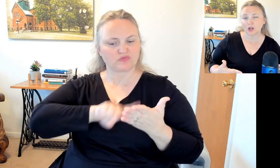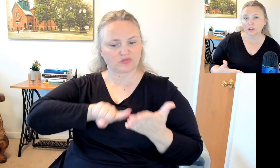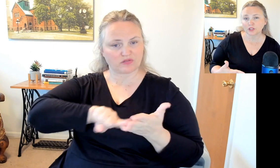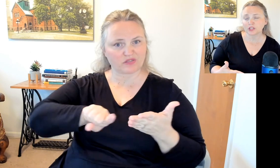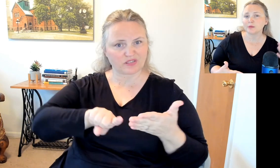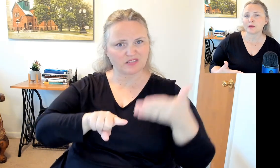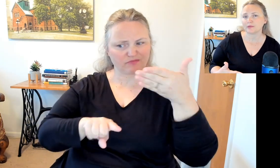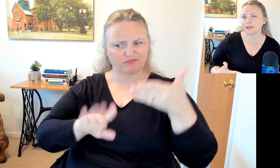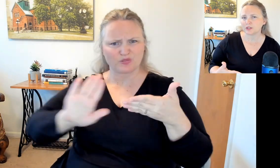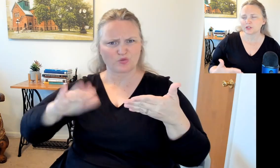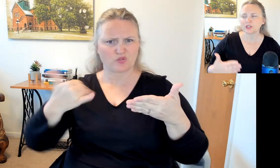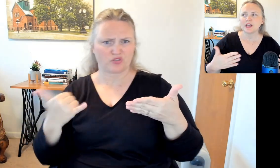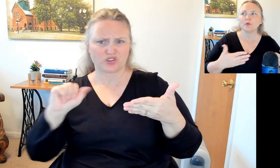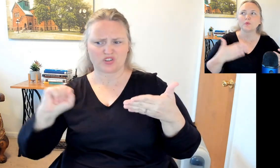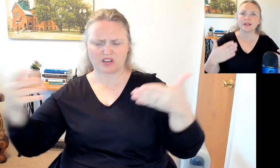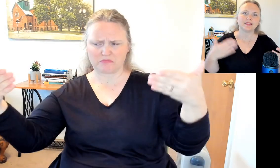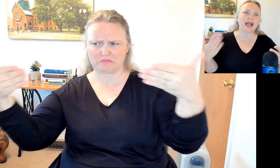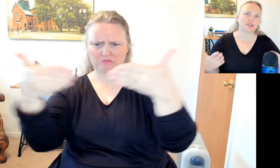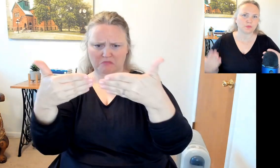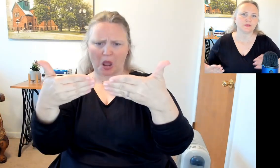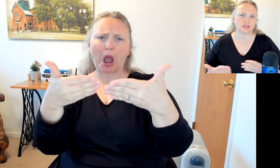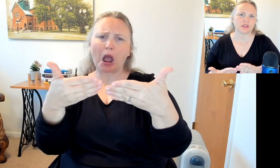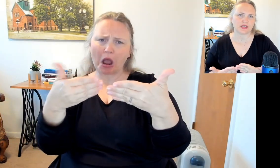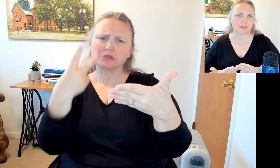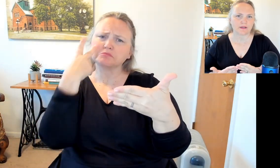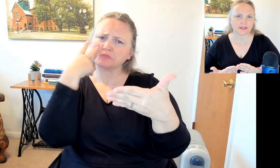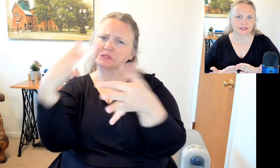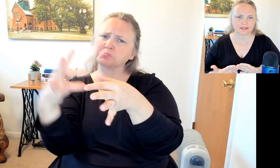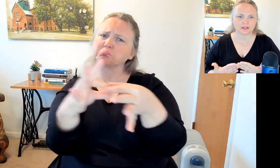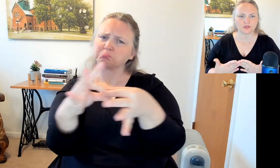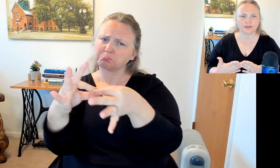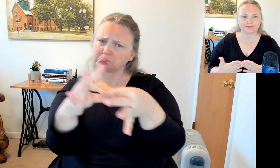scholarship and research With the actual position that you have at the institution.